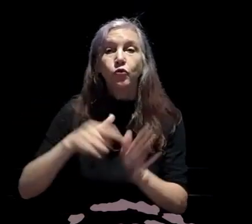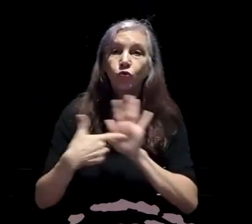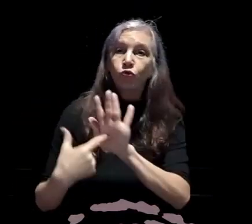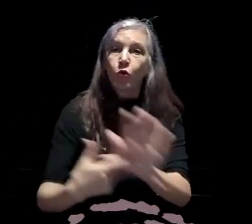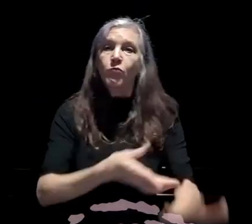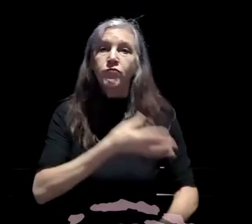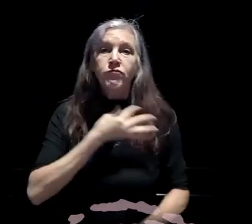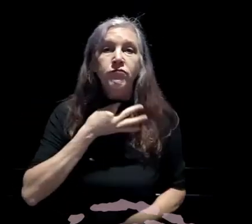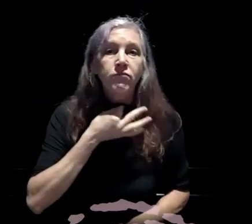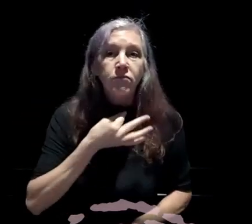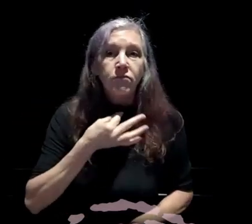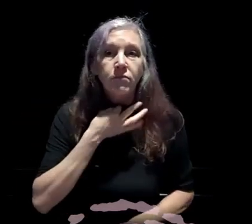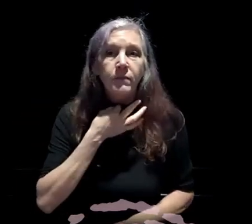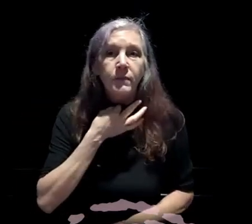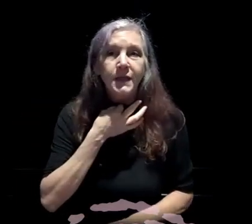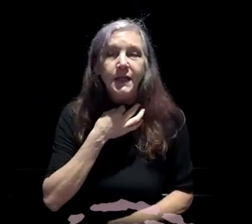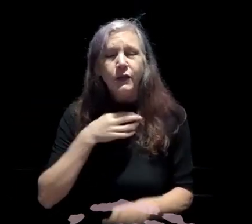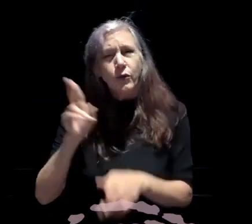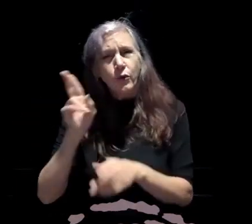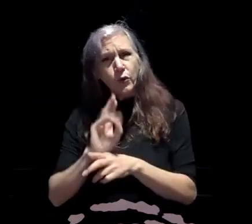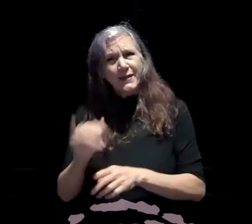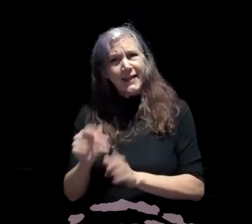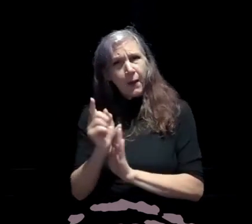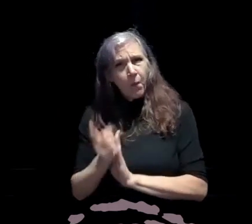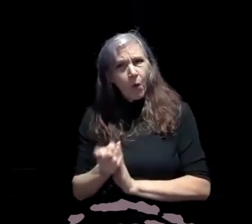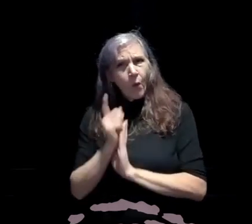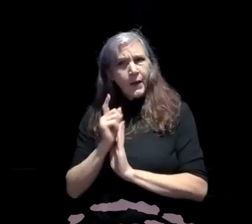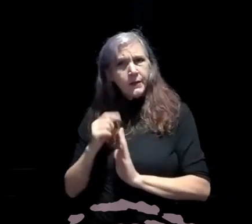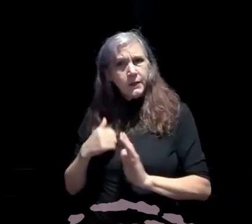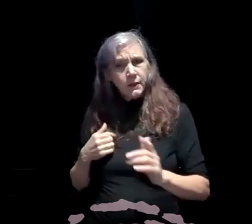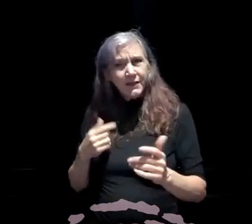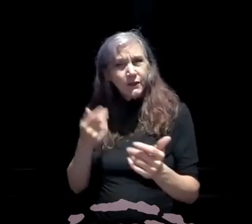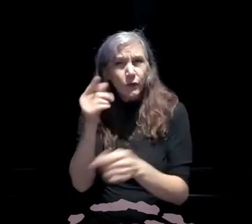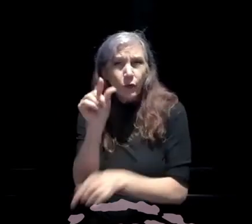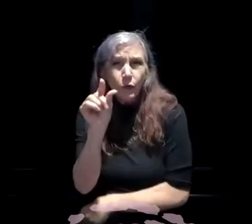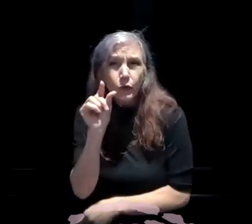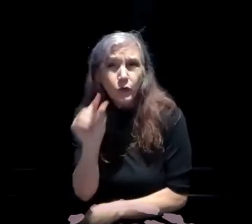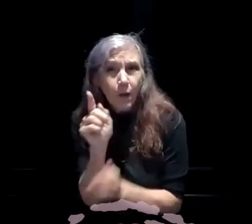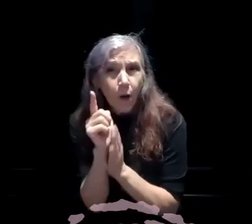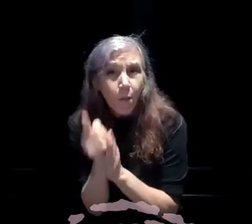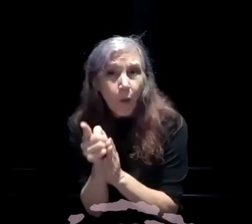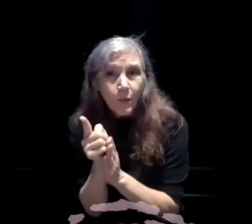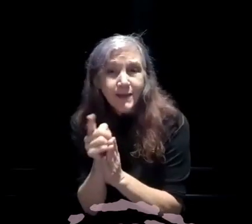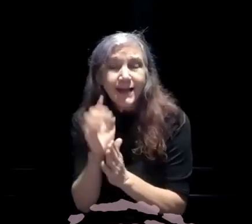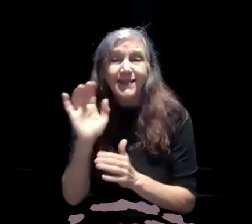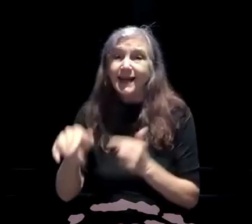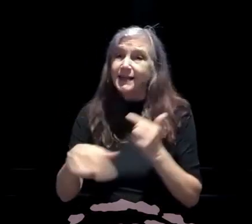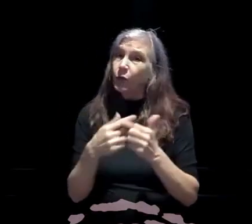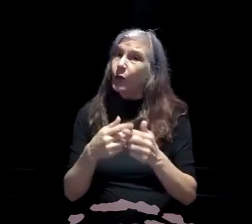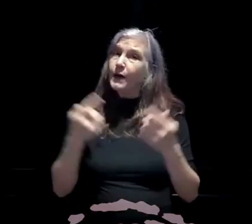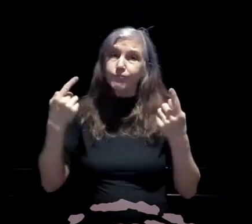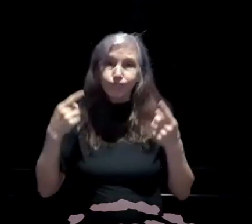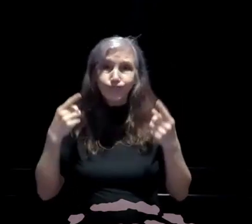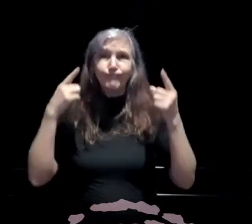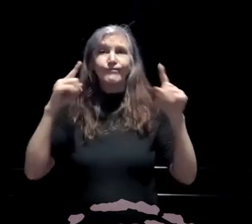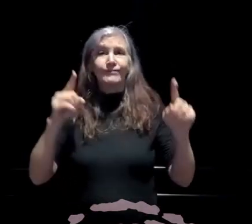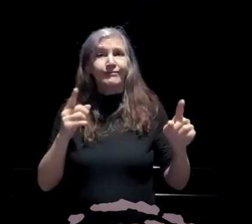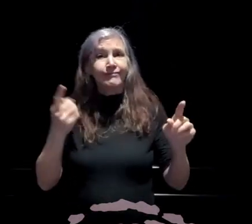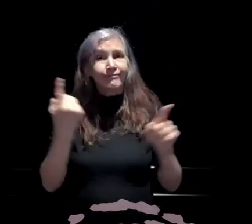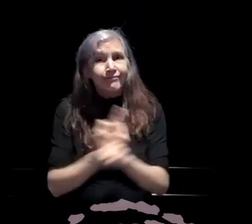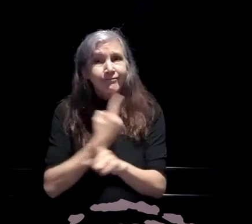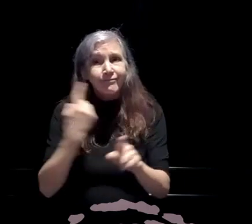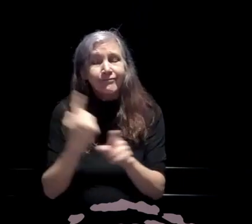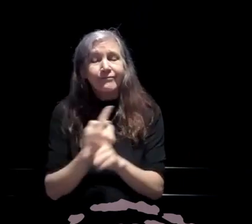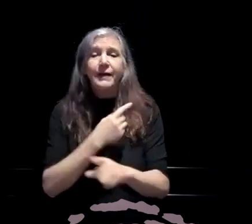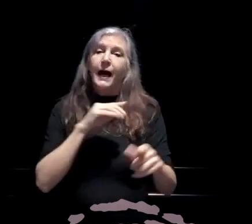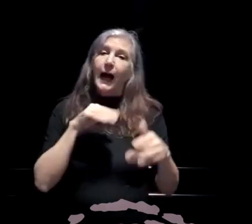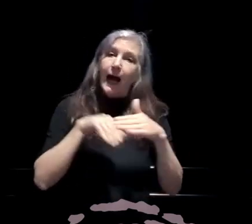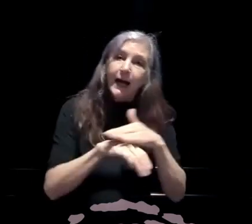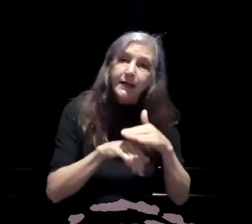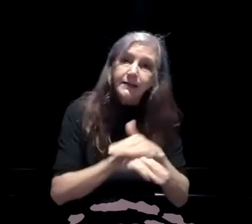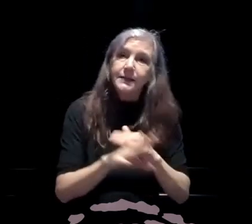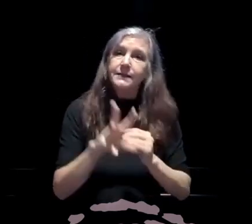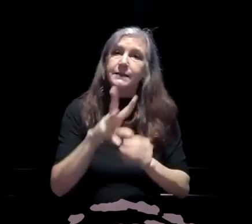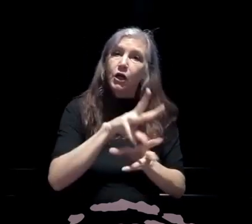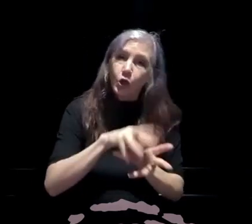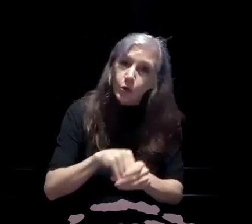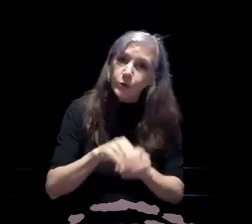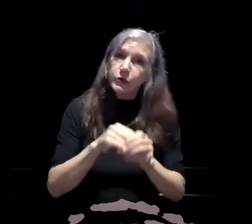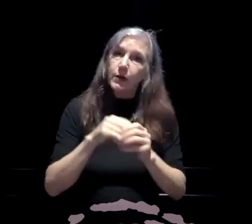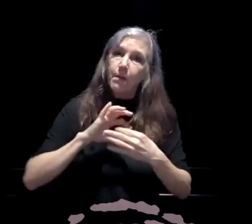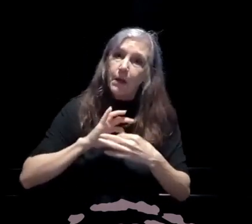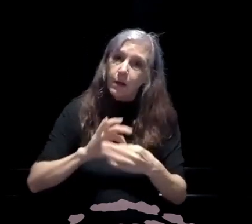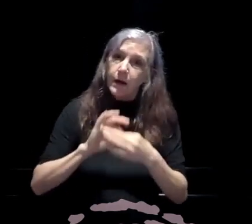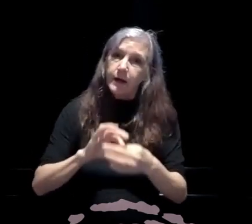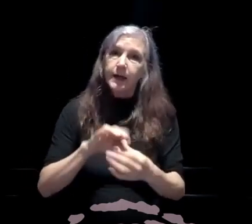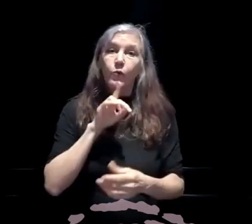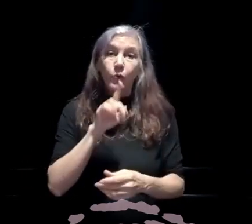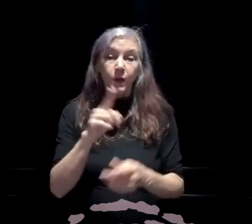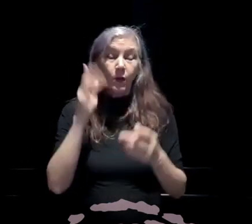To be curious, to take that small moment because in fact in those tiny small moments that is where true access True inclusion, true belonging ultimately happened.